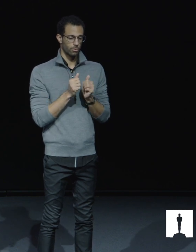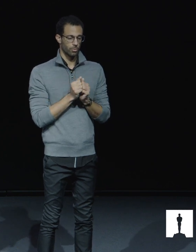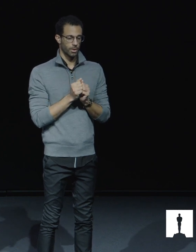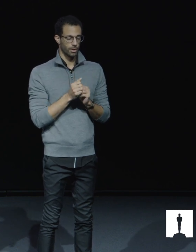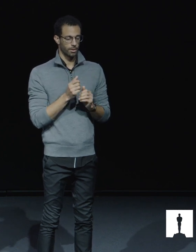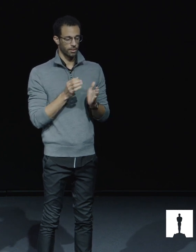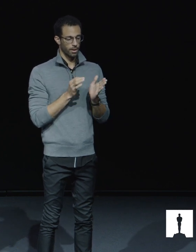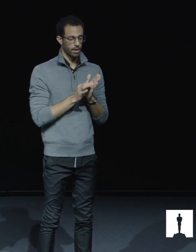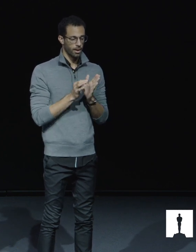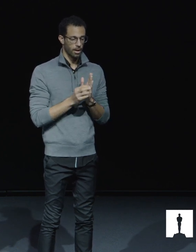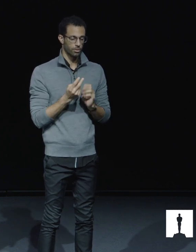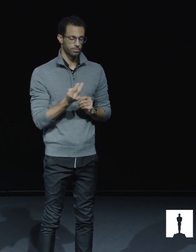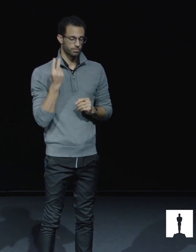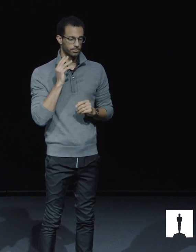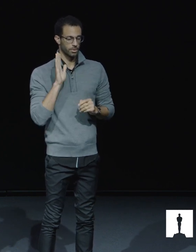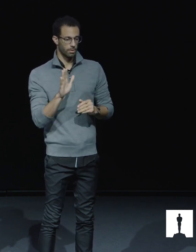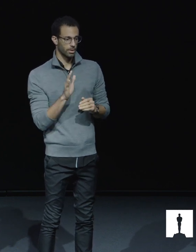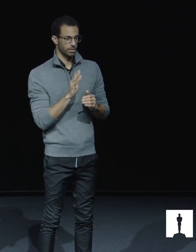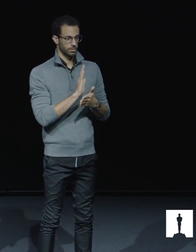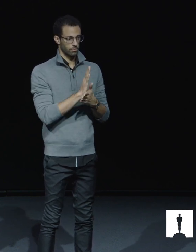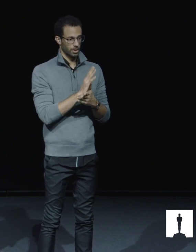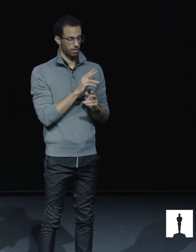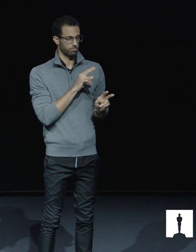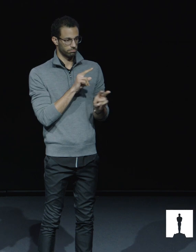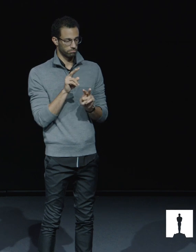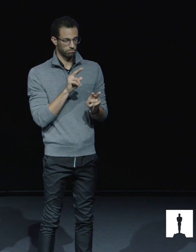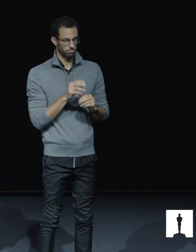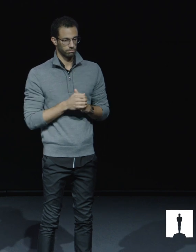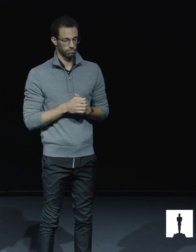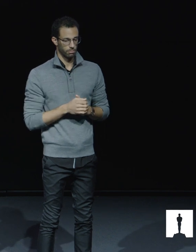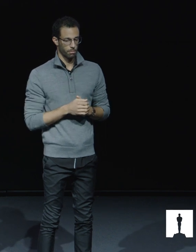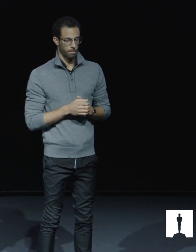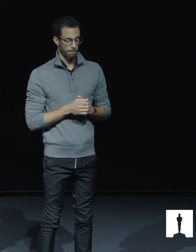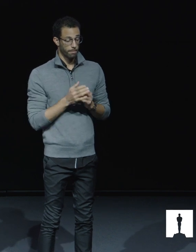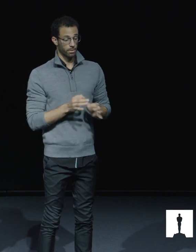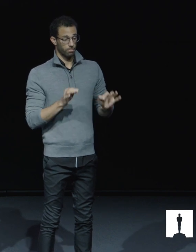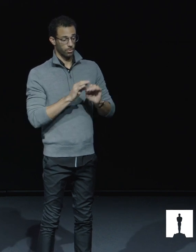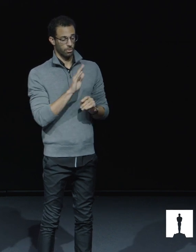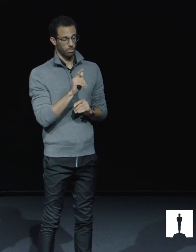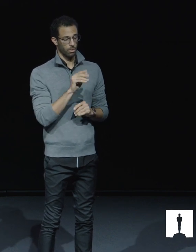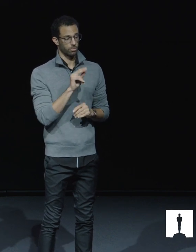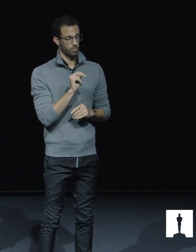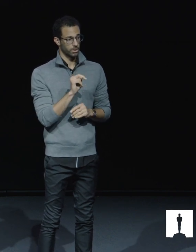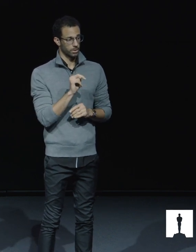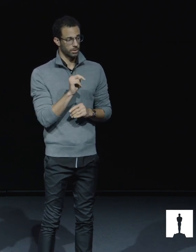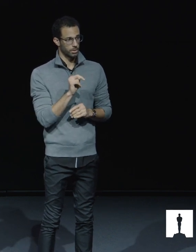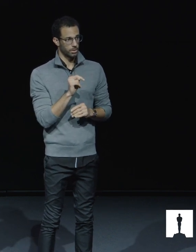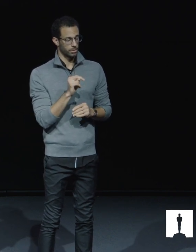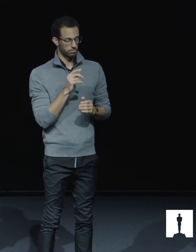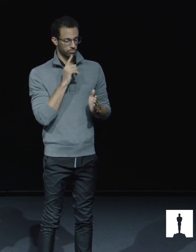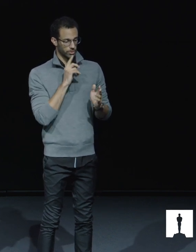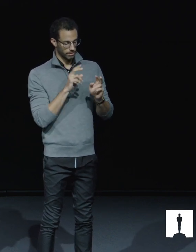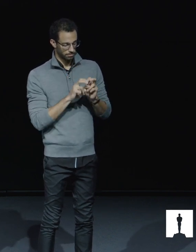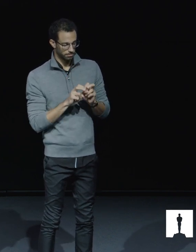his own film spectatorship. Importantly, Baldwin dwells on the idea of identity, as he writes